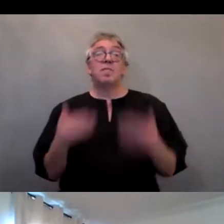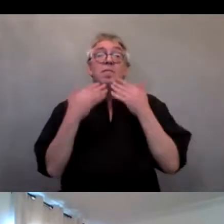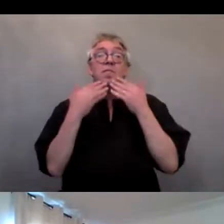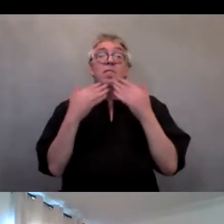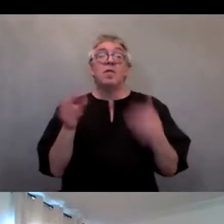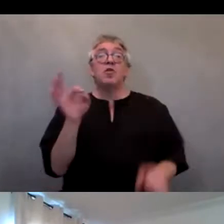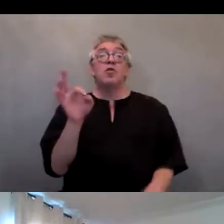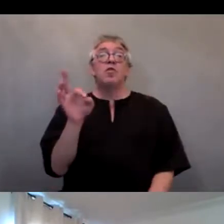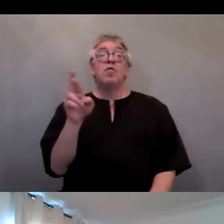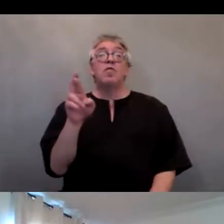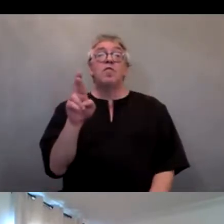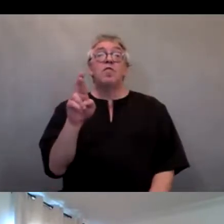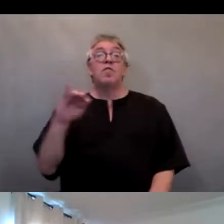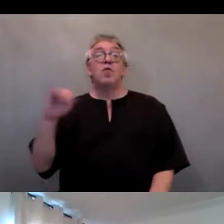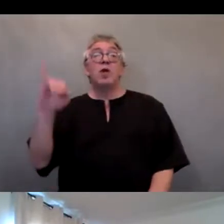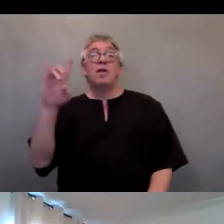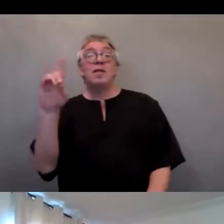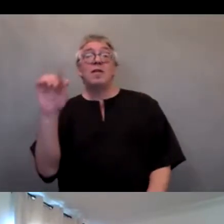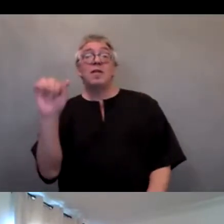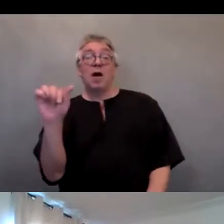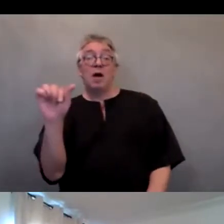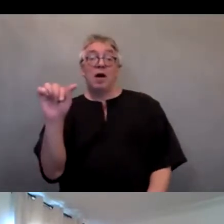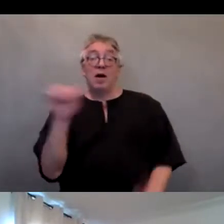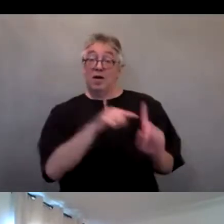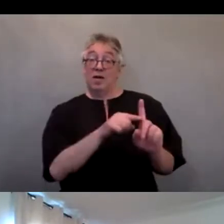. Freida writes her experience